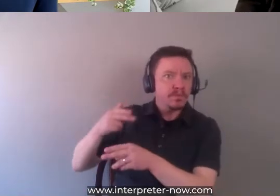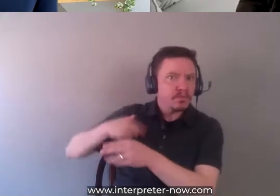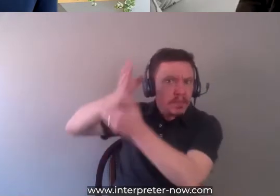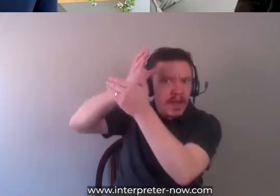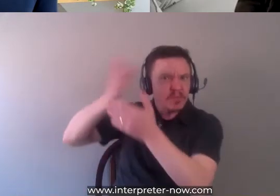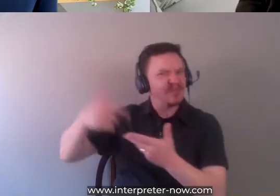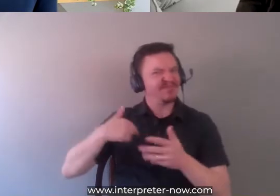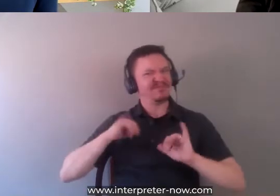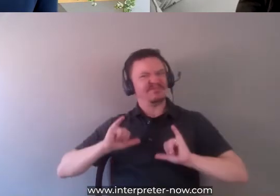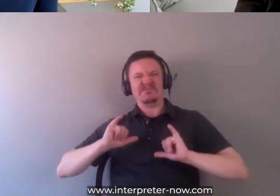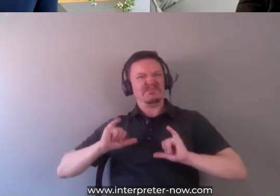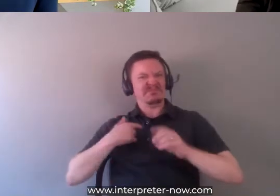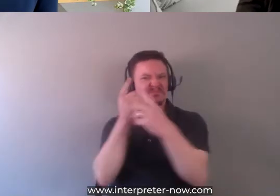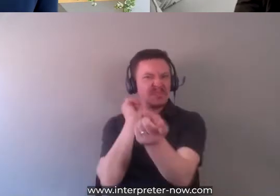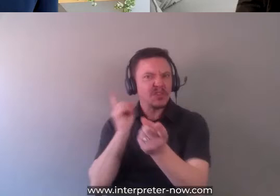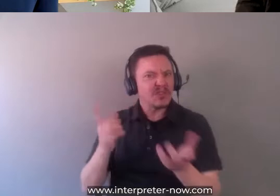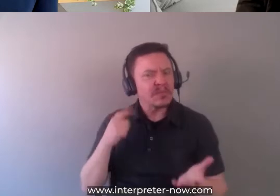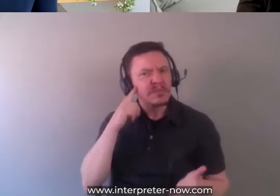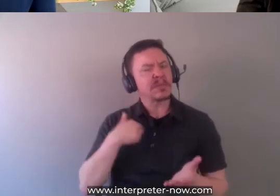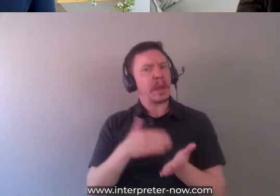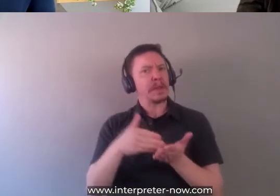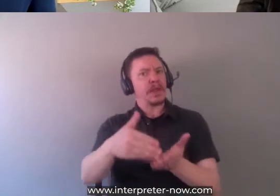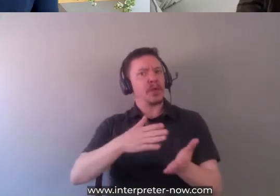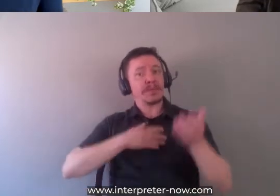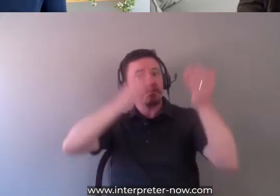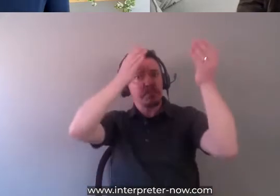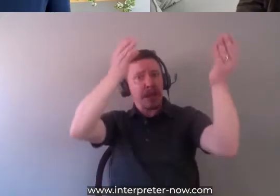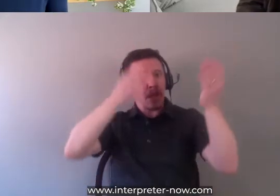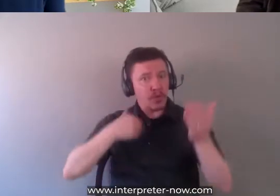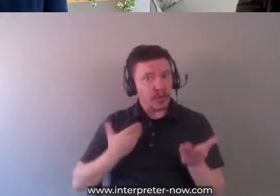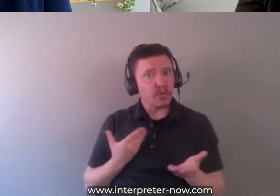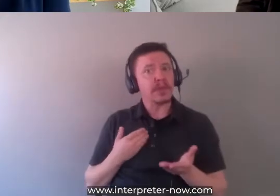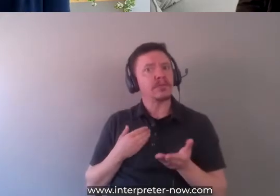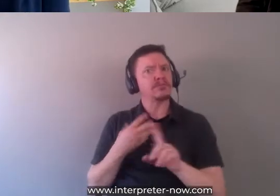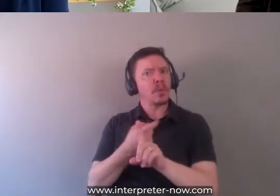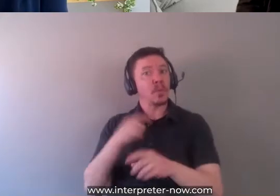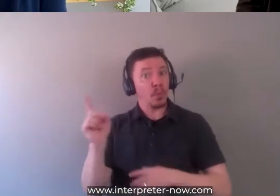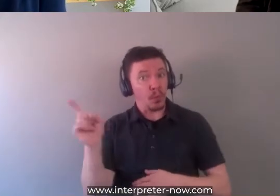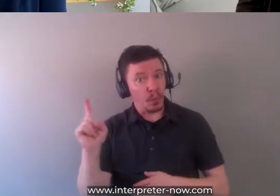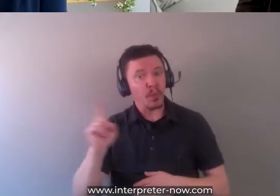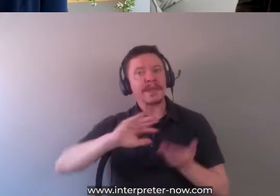Whereas for me, I think often that my expertise draws first and foremost from community experience